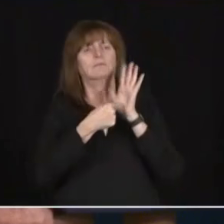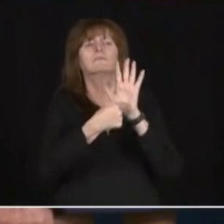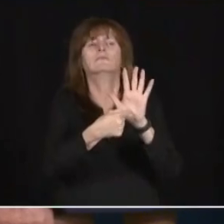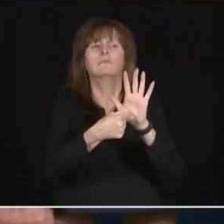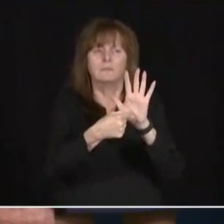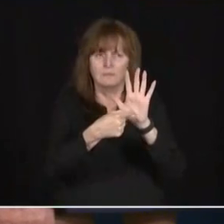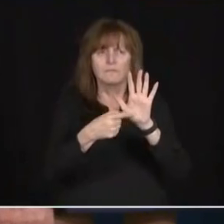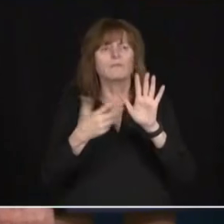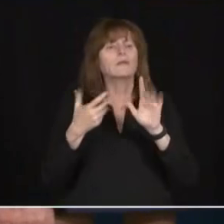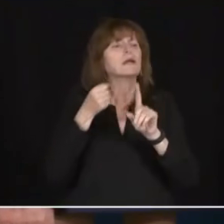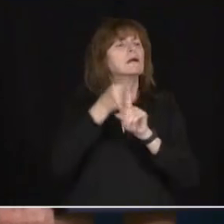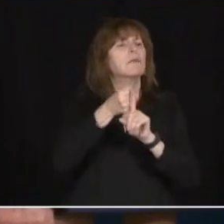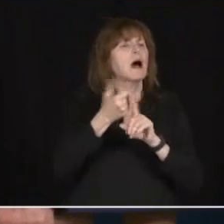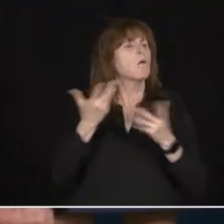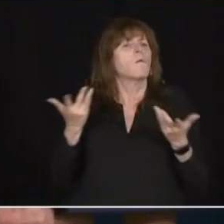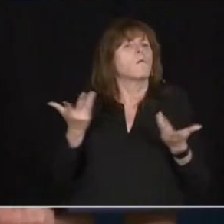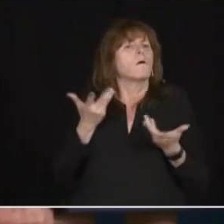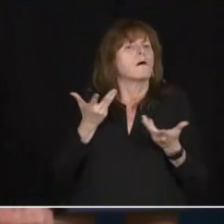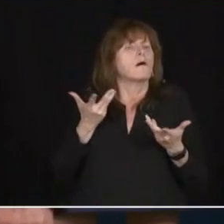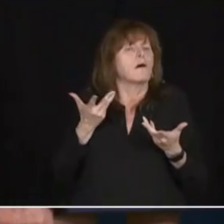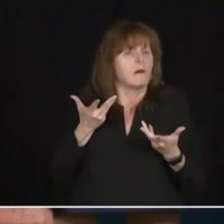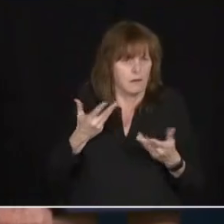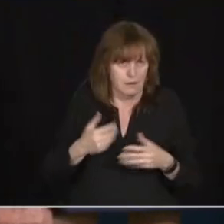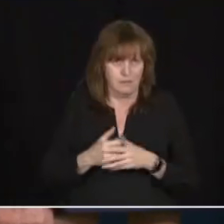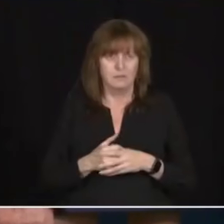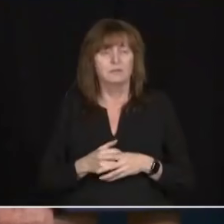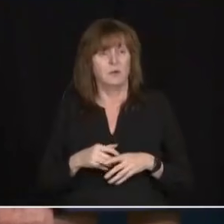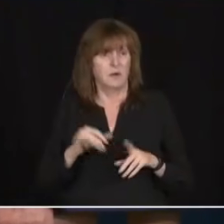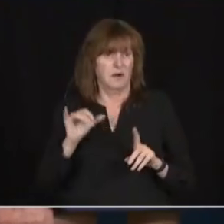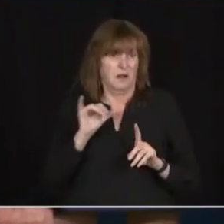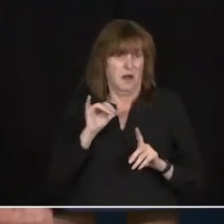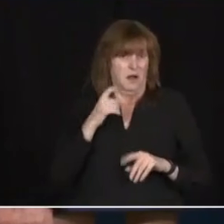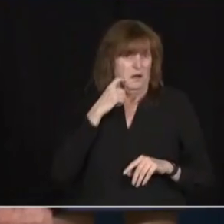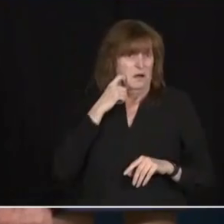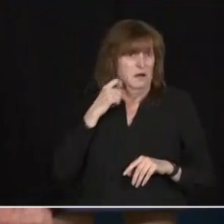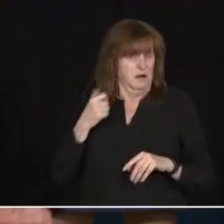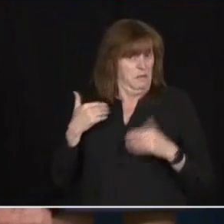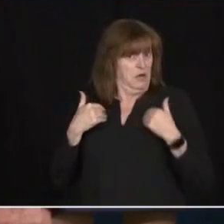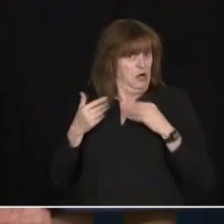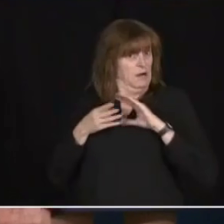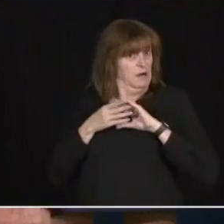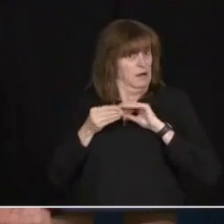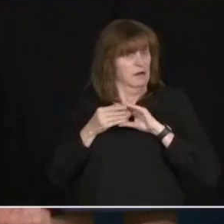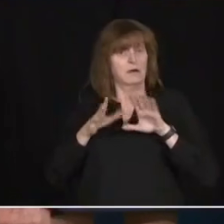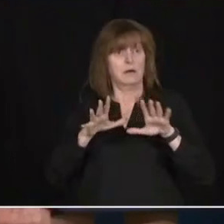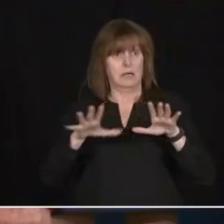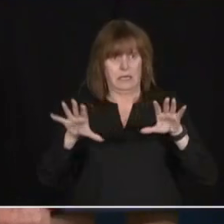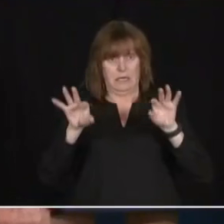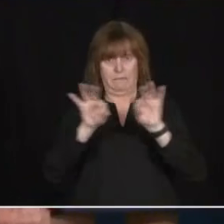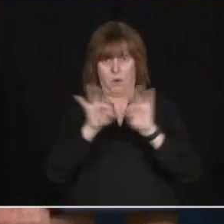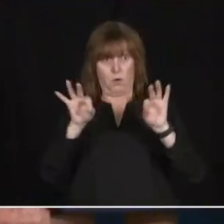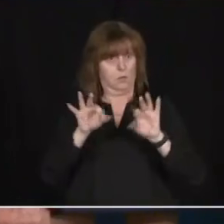impacts. We will, by August, as I always have, provide a full update every quarter so we update on the